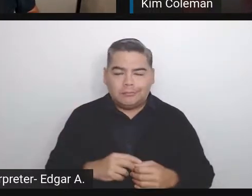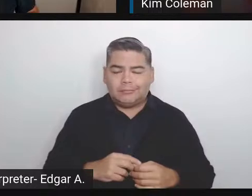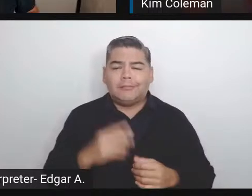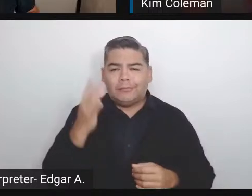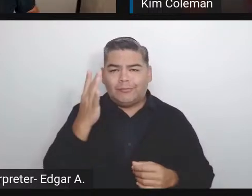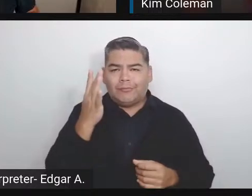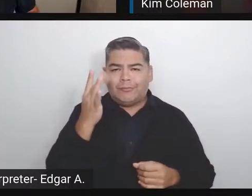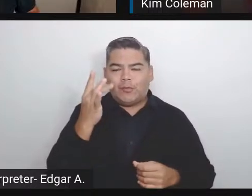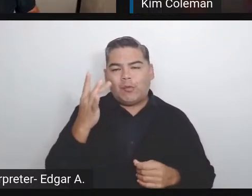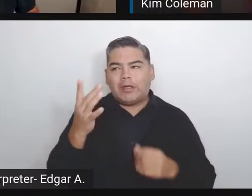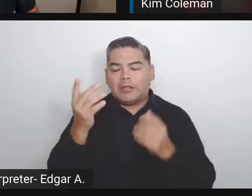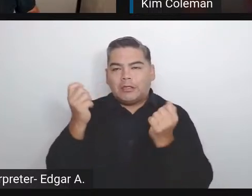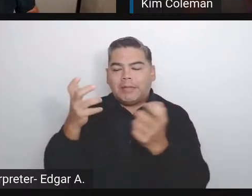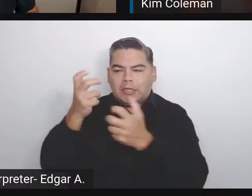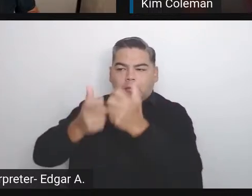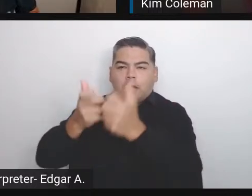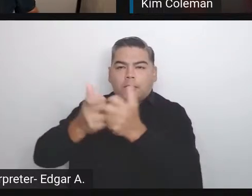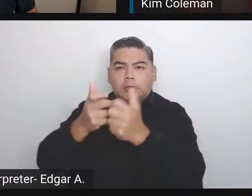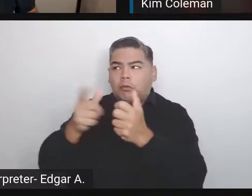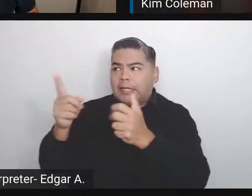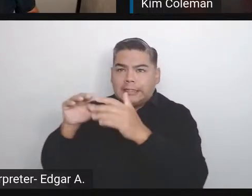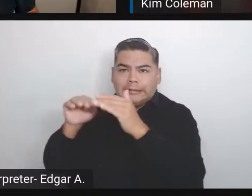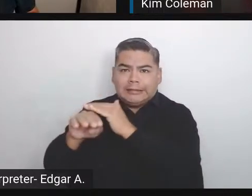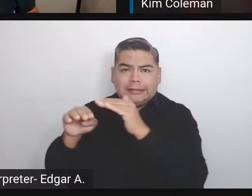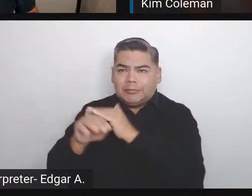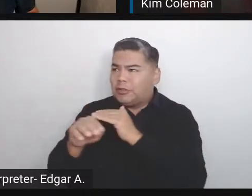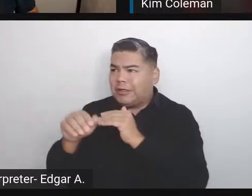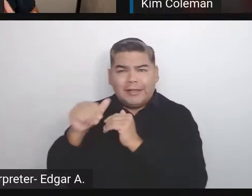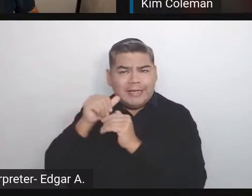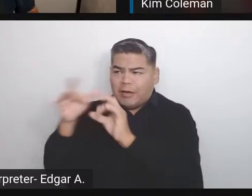for will start happening moment when we start using AI for accessibility testing.